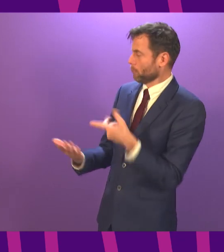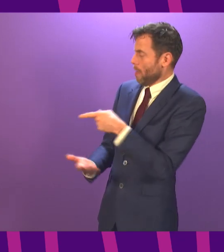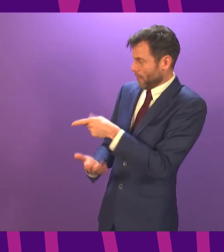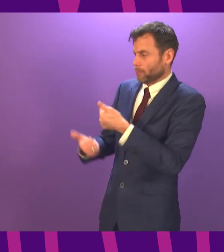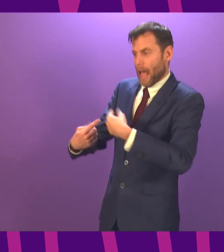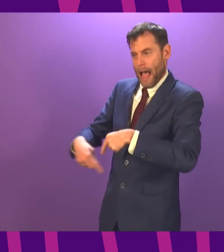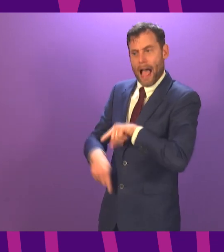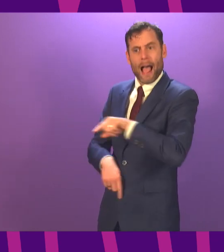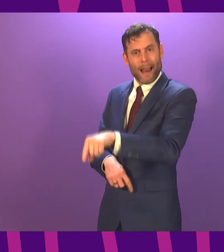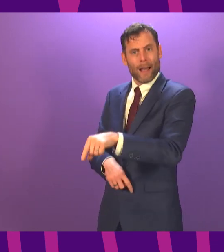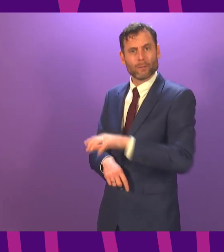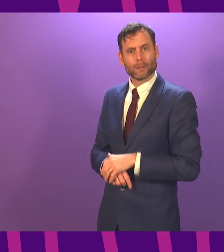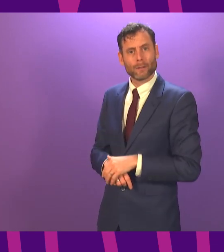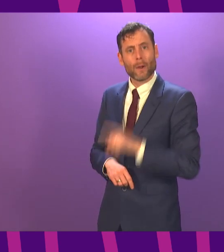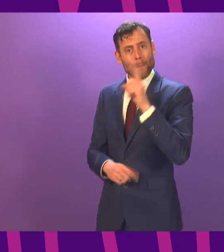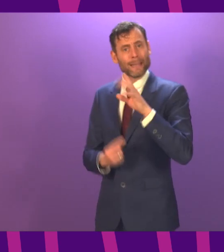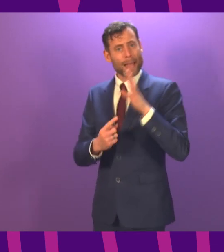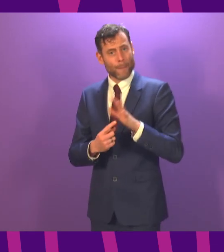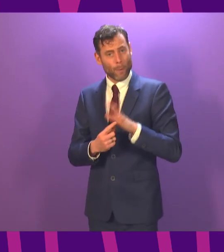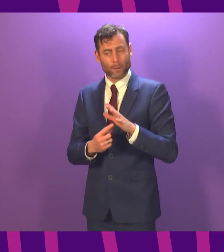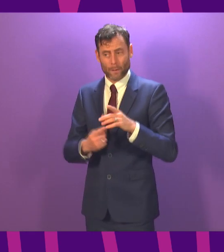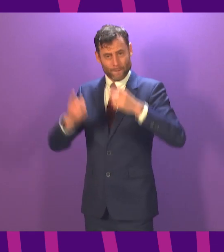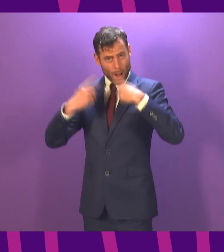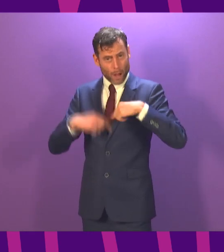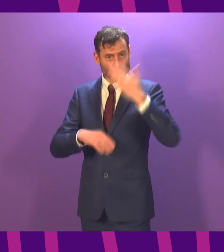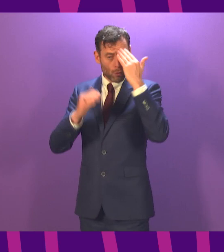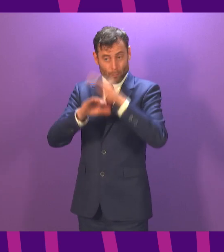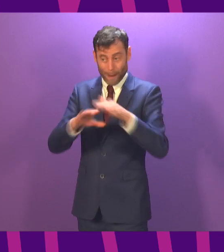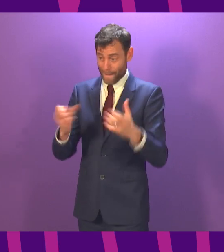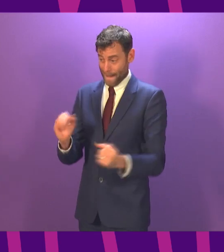in law. I think that it is the responsibility of all of us to point such things out to people.